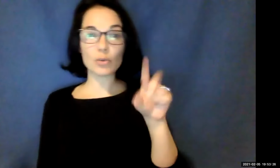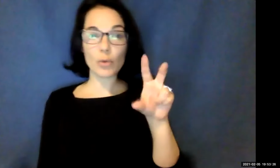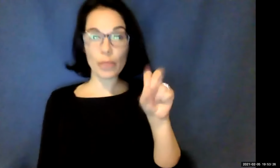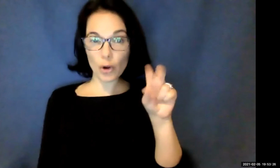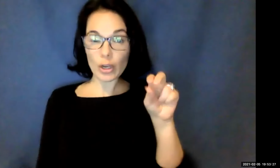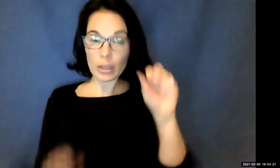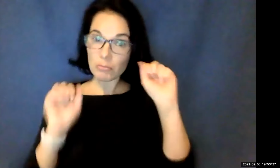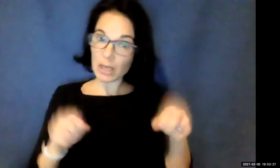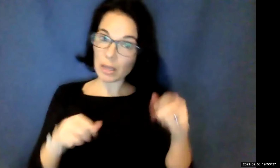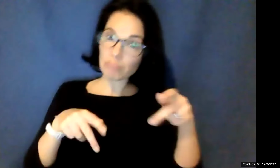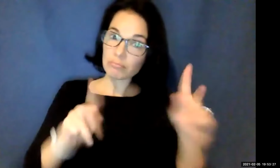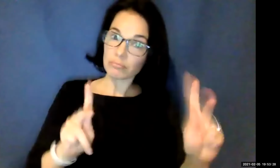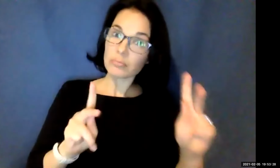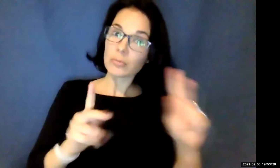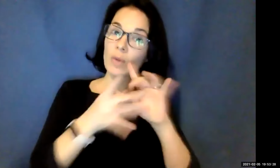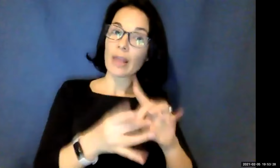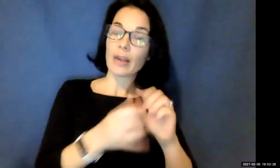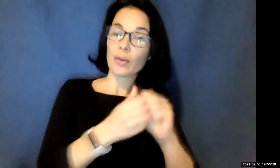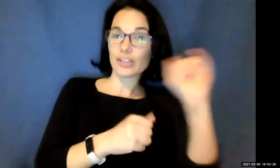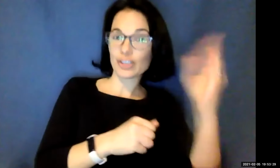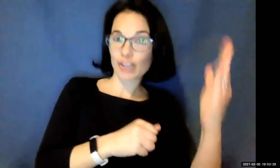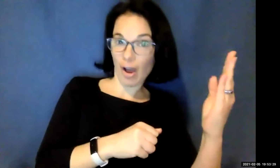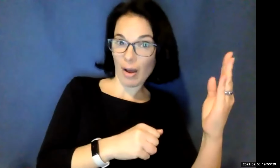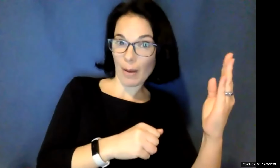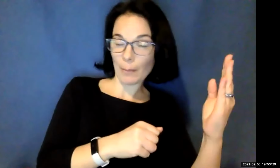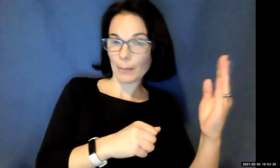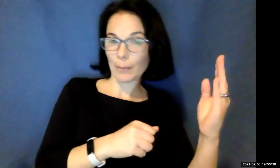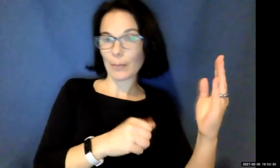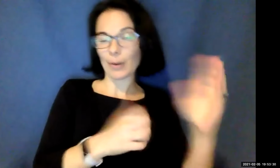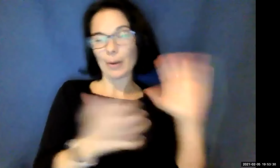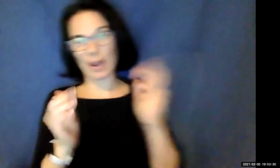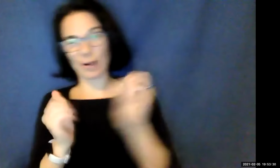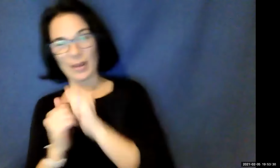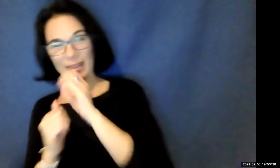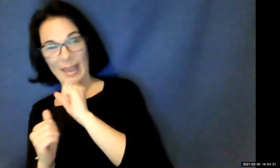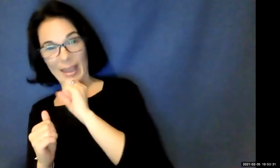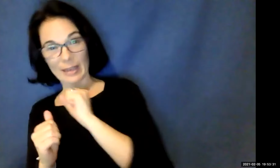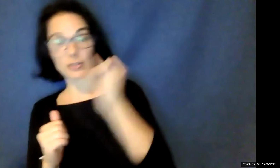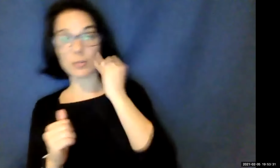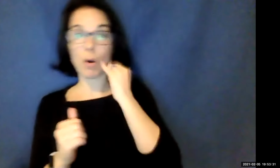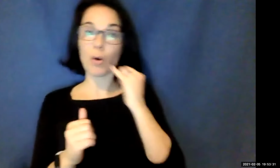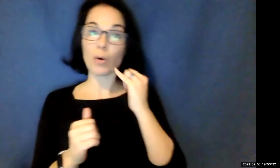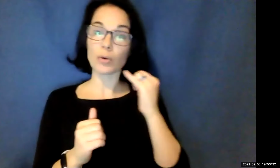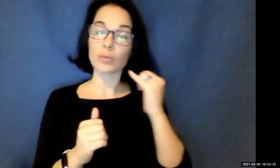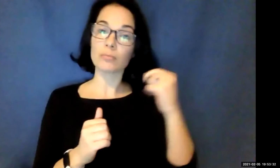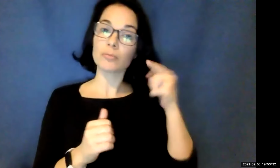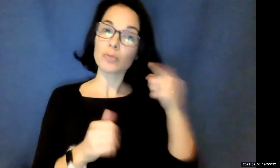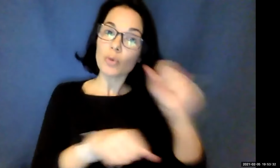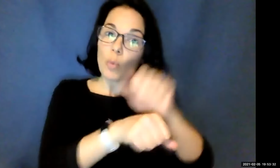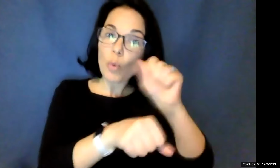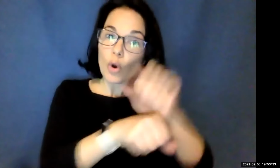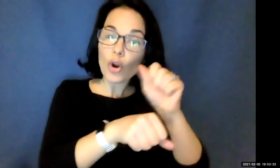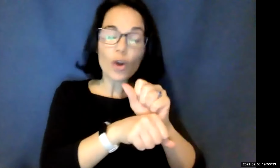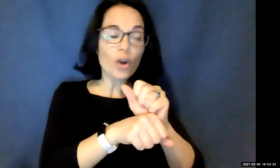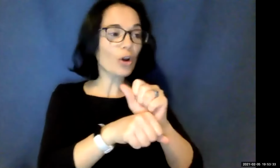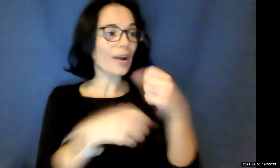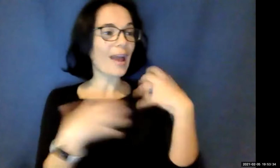way before you’re eligible because of your age. Meaning, if you’re a healthcare worker, right, if you’re a 20 year old nursing assistant,